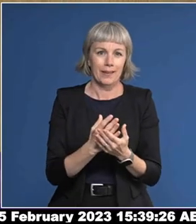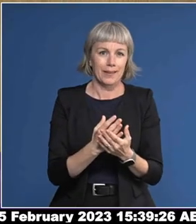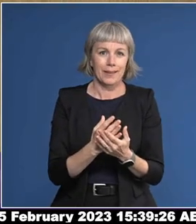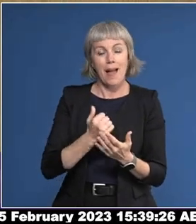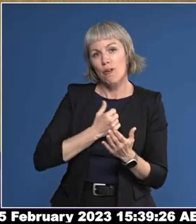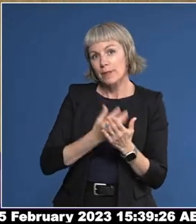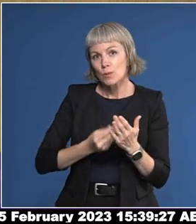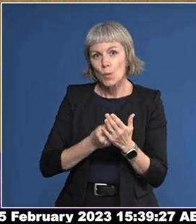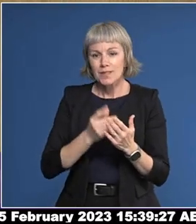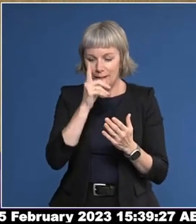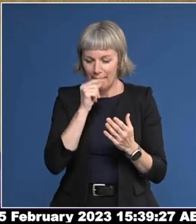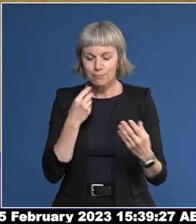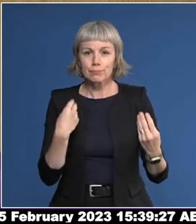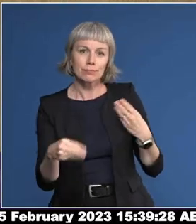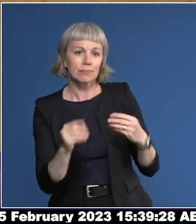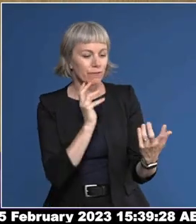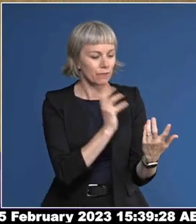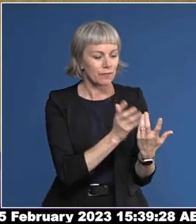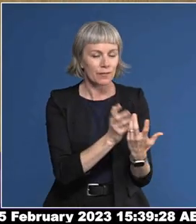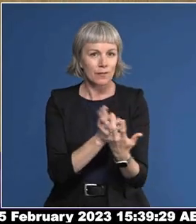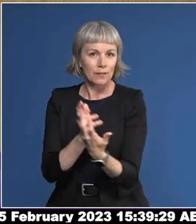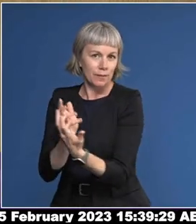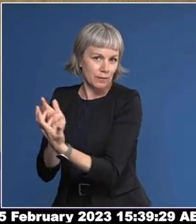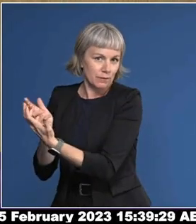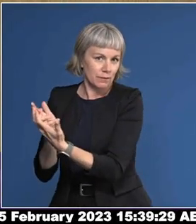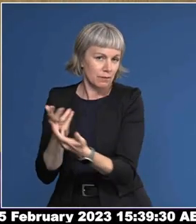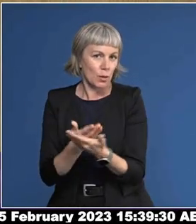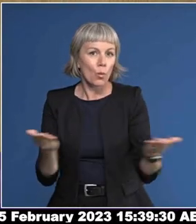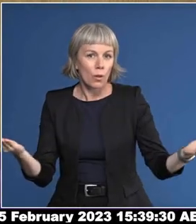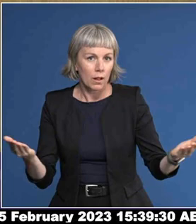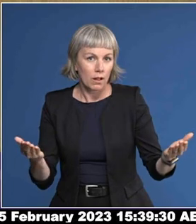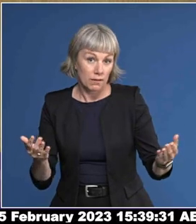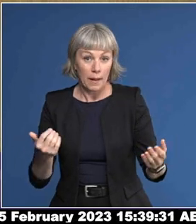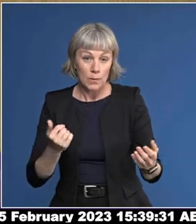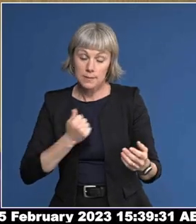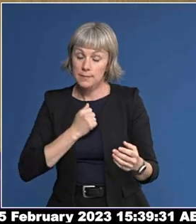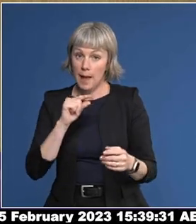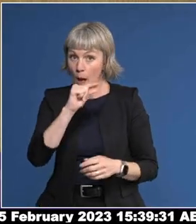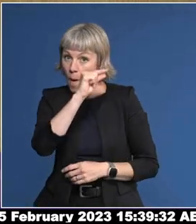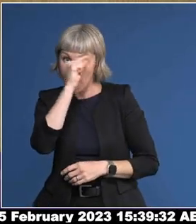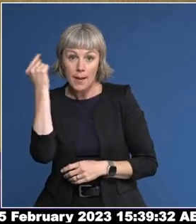whatever their organisational context, I think that's - that was the aim of having all the different parts to it.